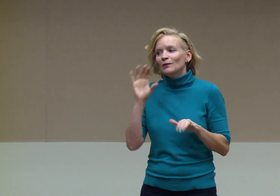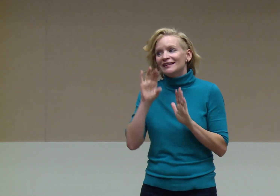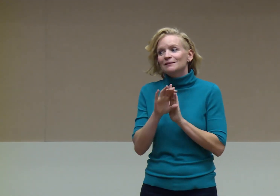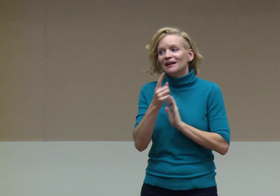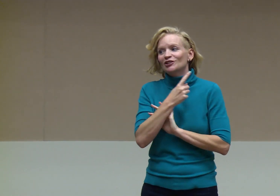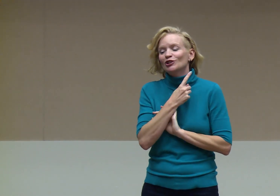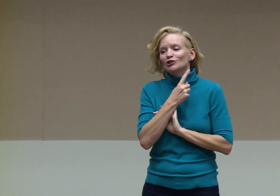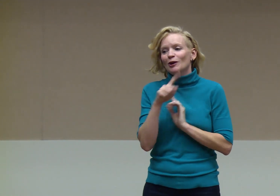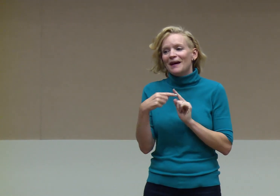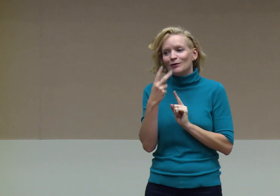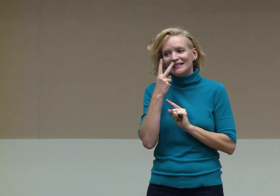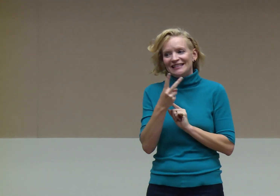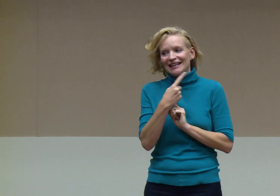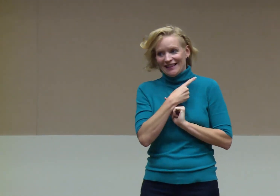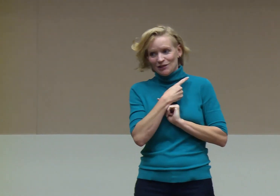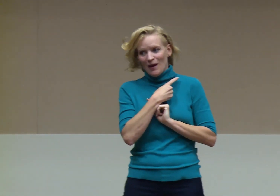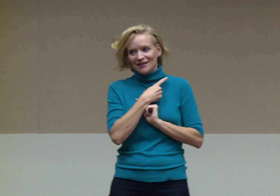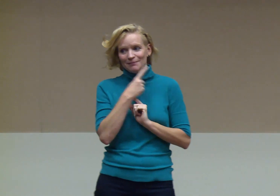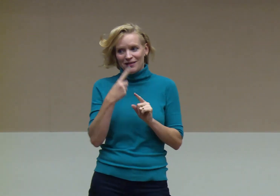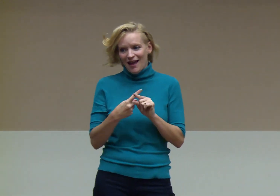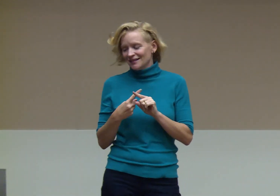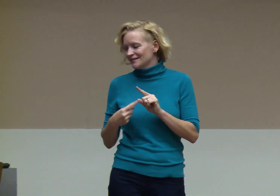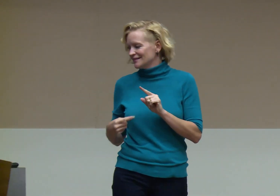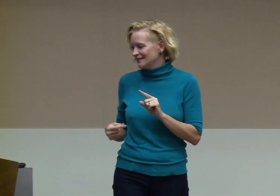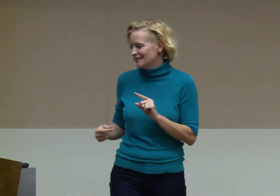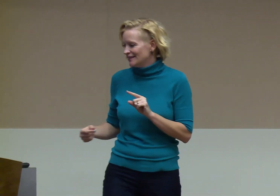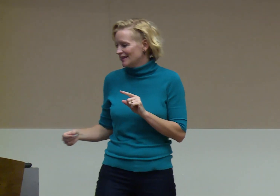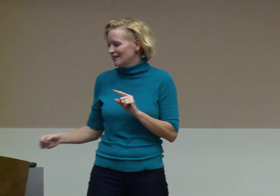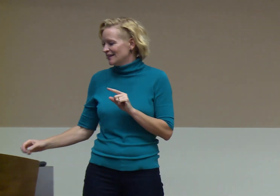So there's one thing in common with these pictures. Can anyone find it?